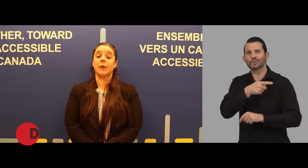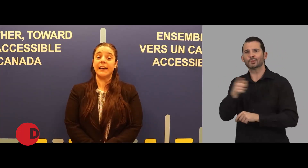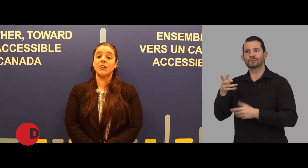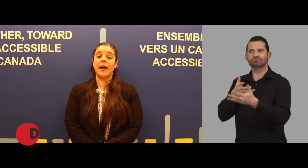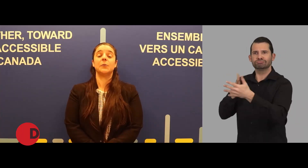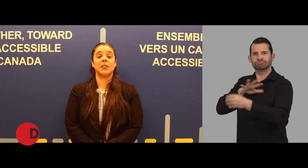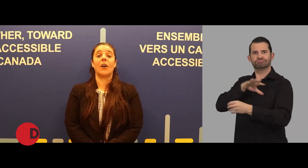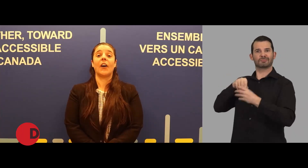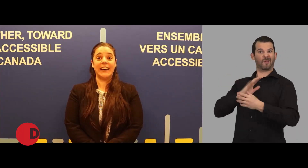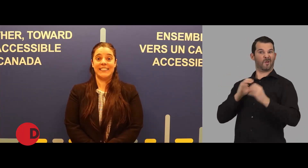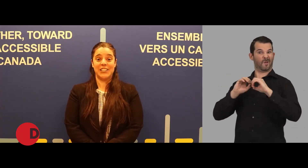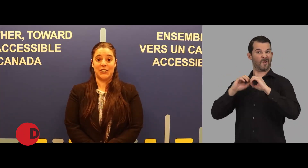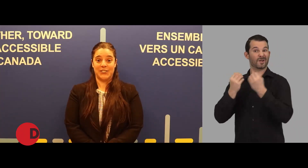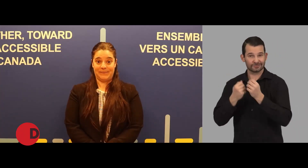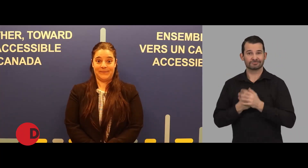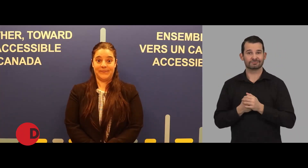people who interact with our organization.